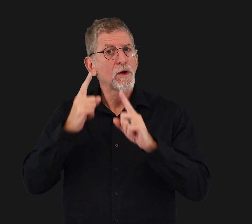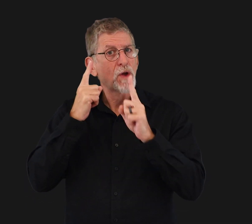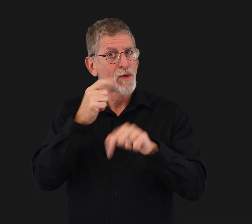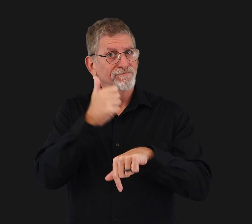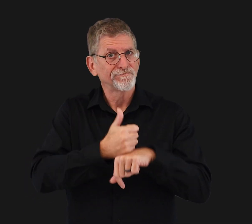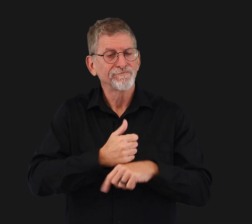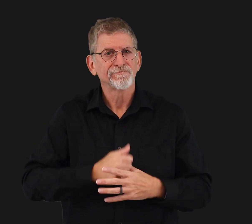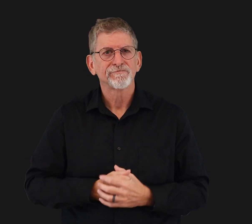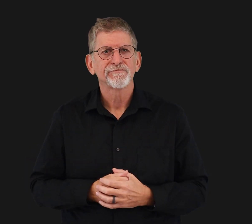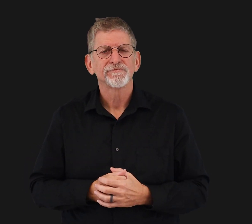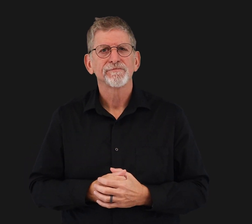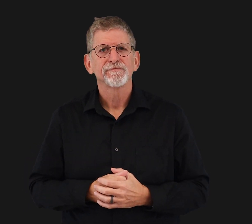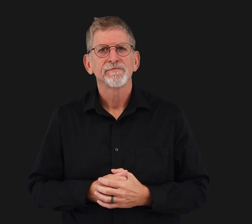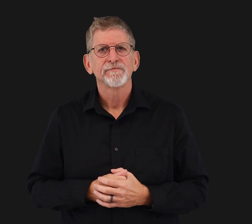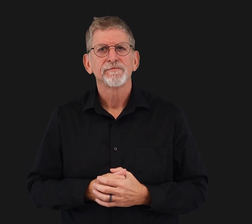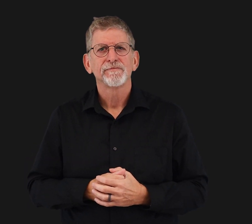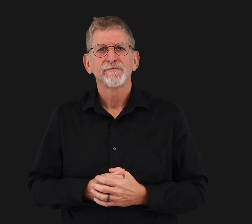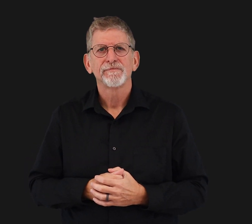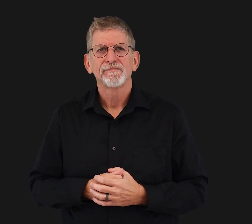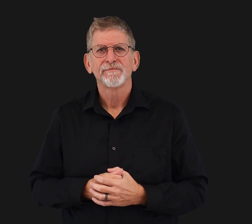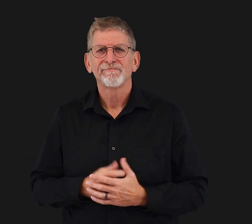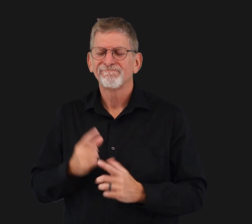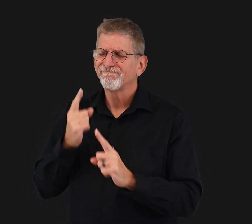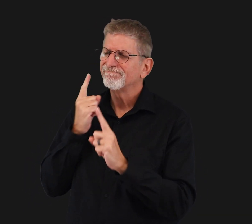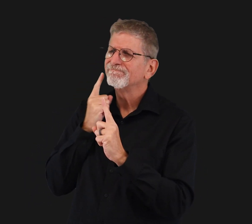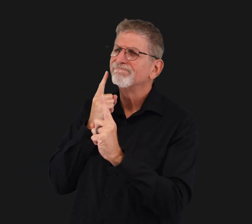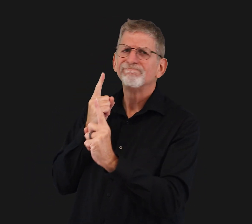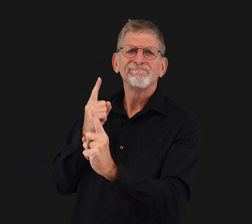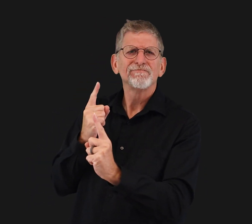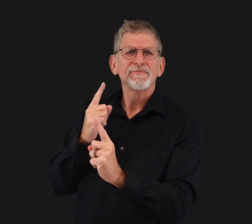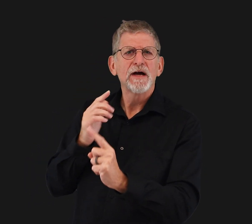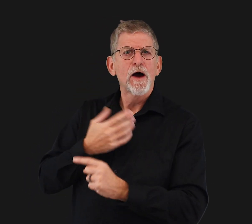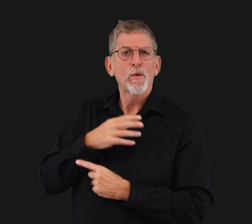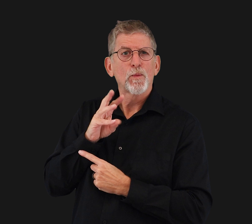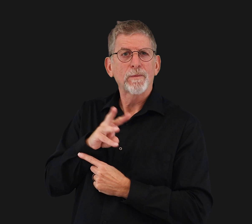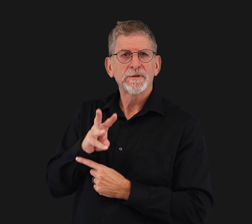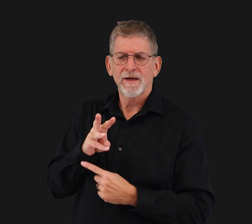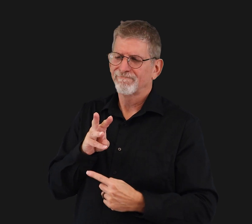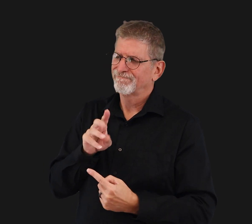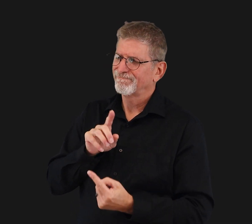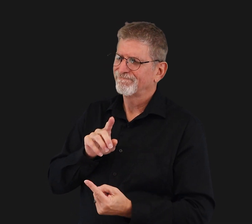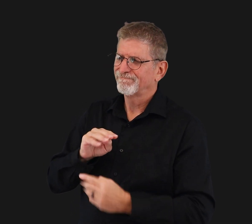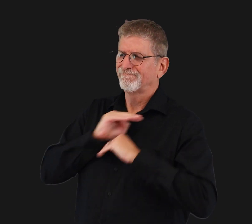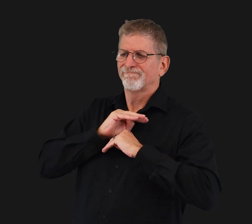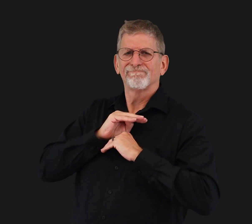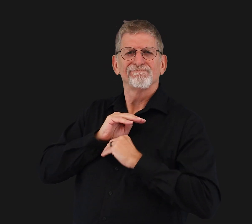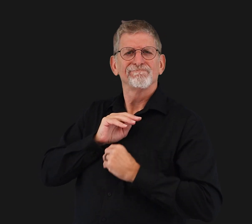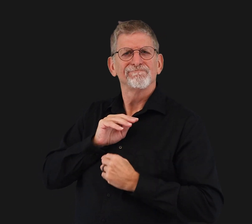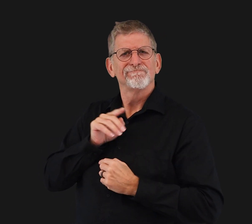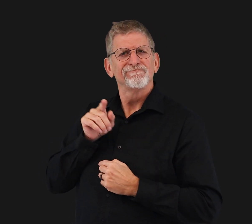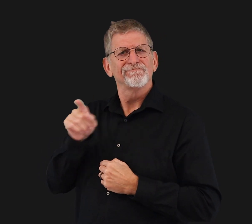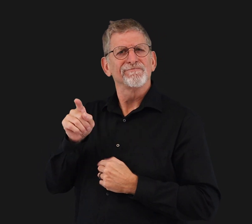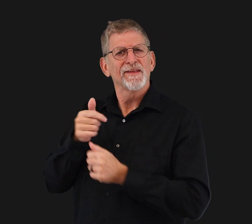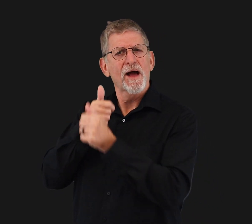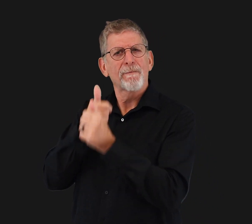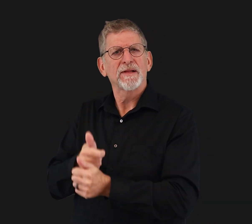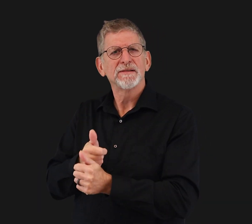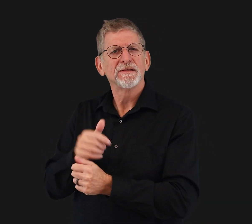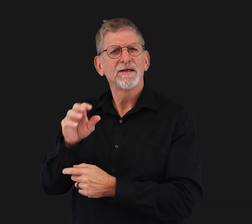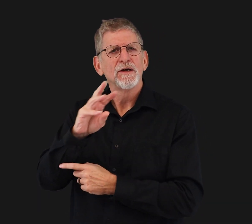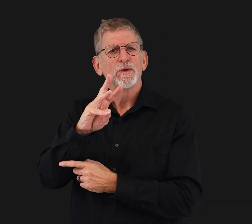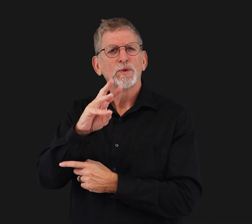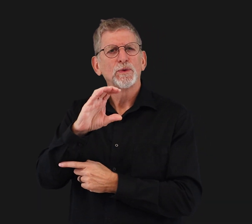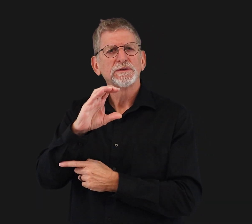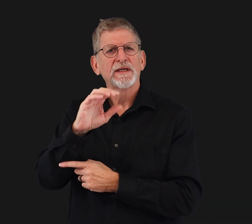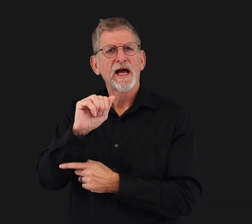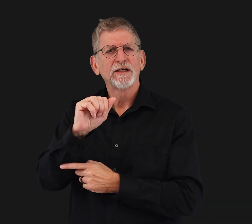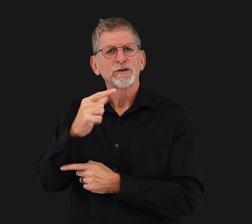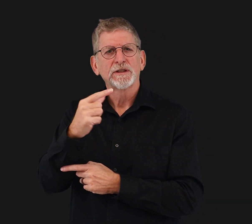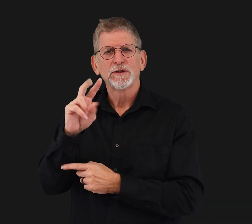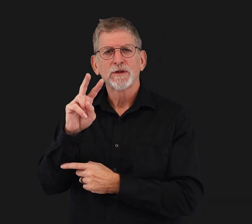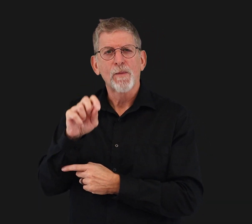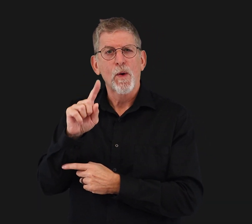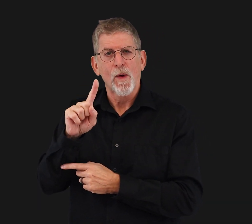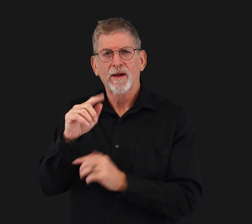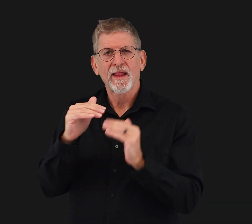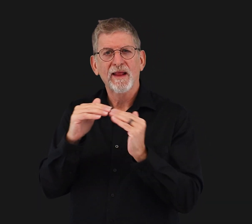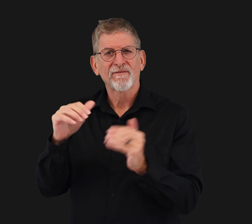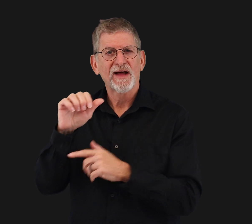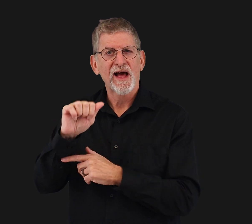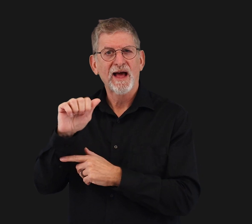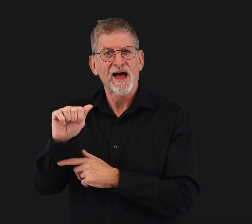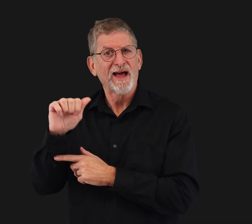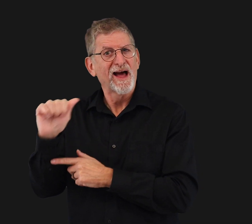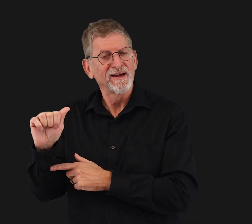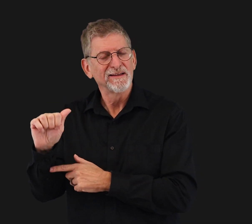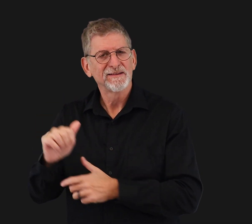Goal we set: Aiming for website compliance with WCAG 2.1, Level AAA.